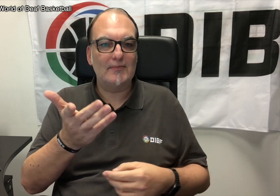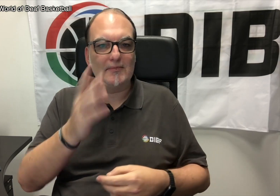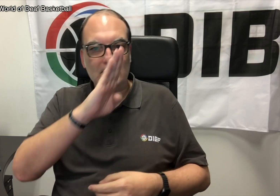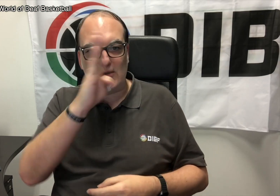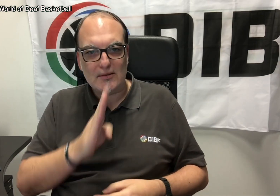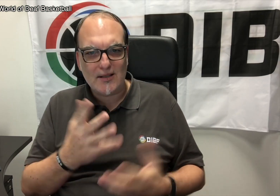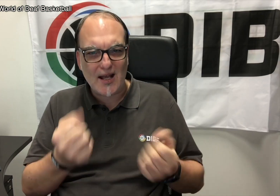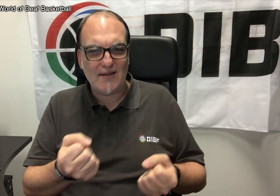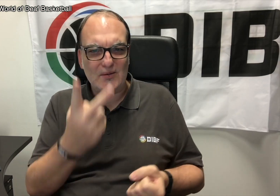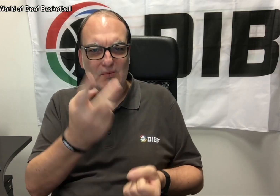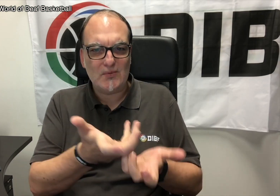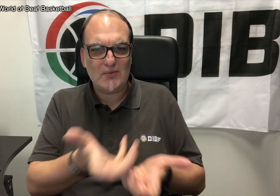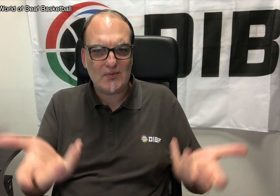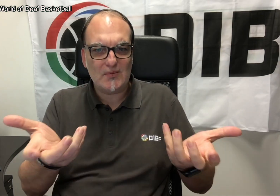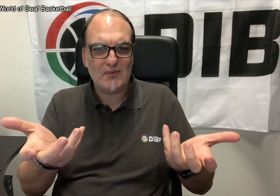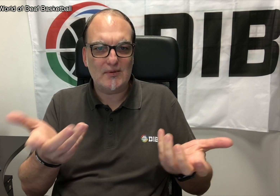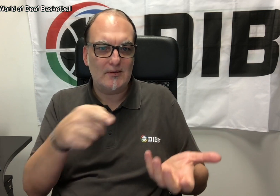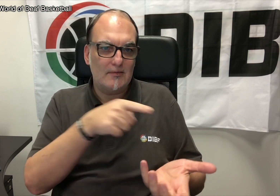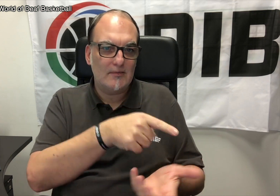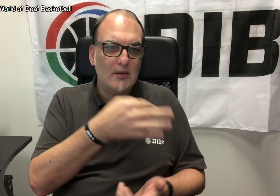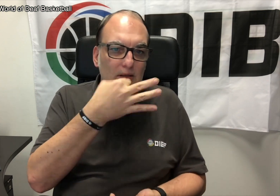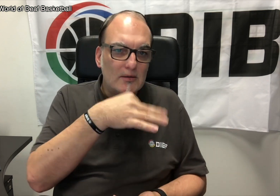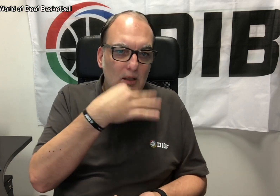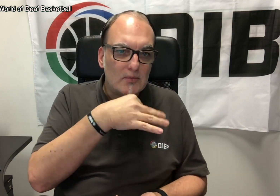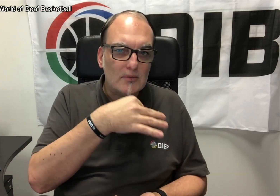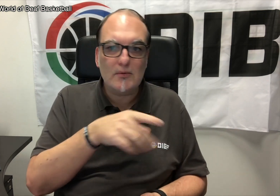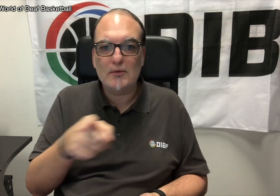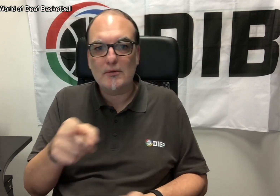The Deaflympics in Brazil having two venues: Caxias do Sul,